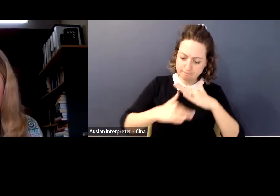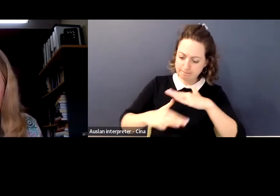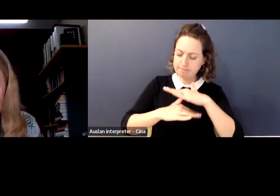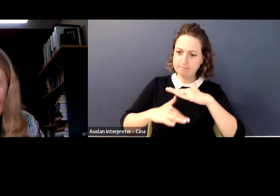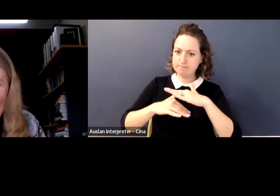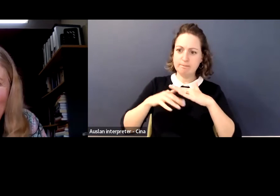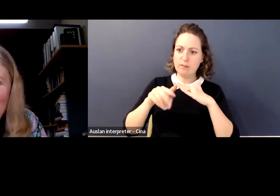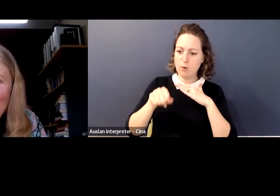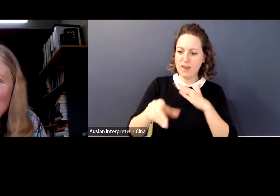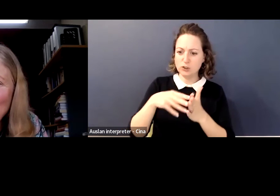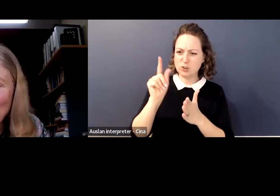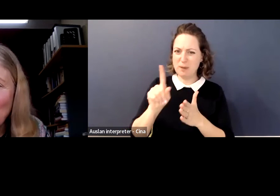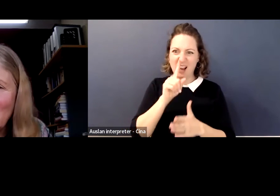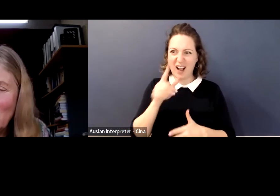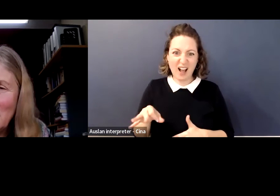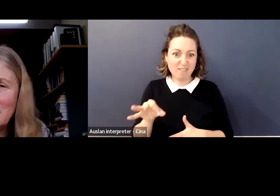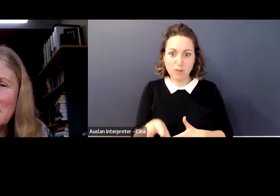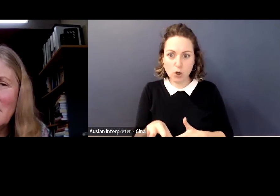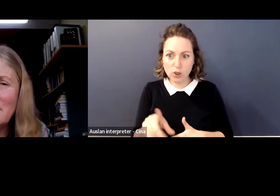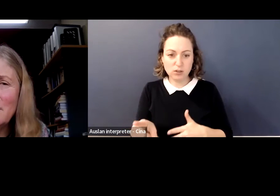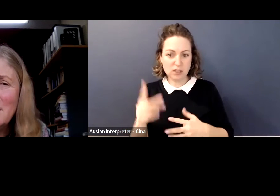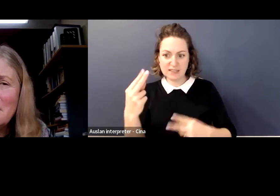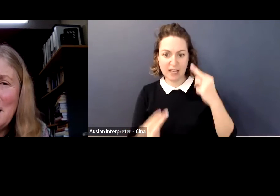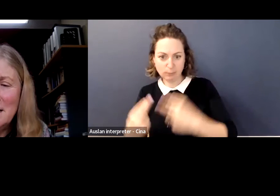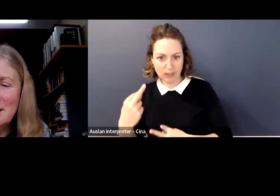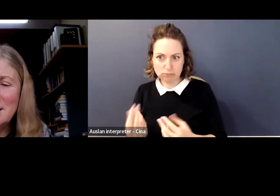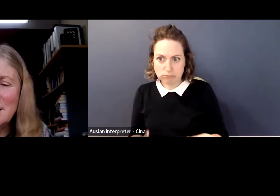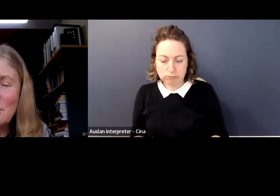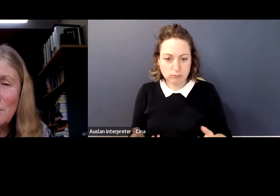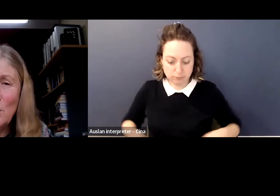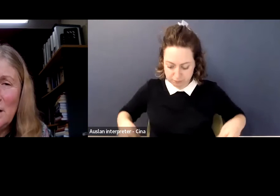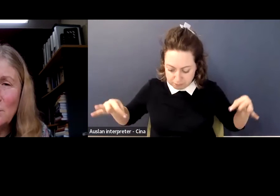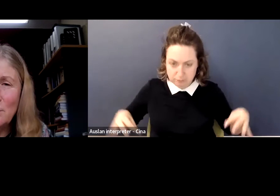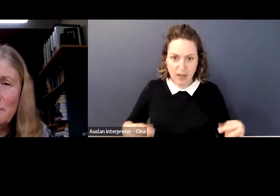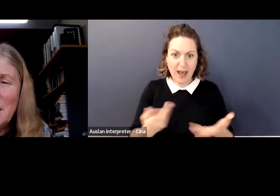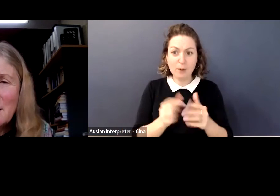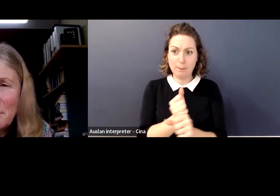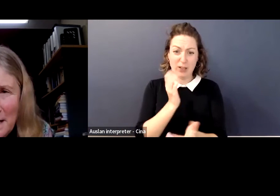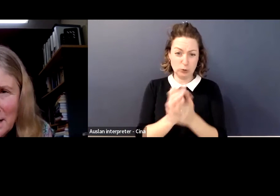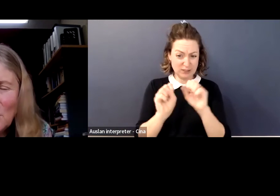an assessment. How do we ensure that we are kind of making the system more equitable? But